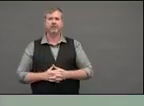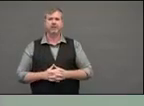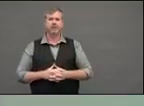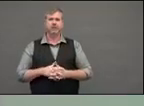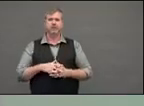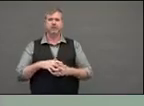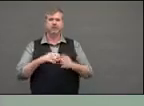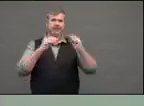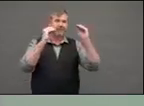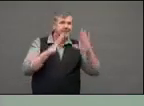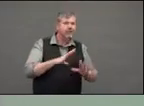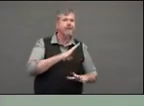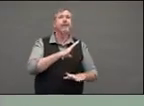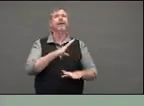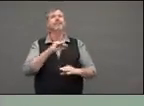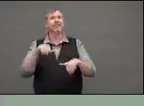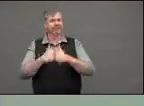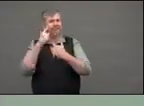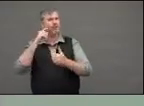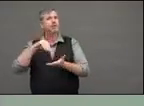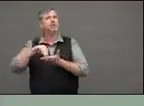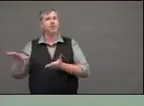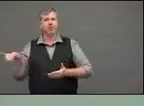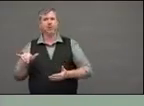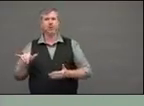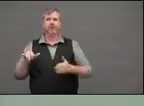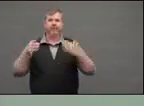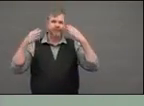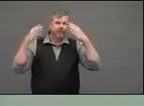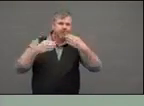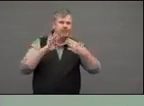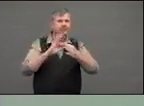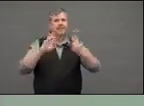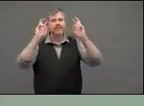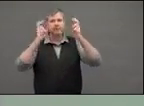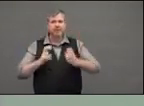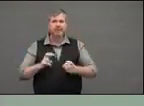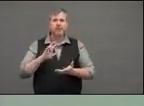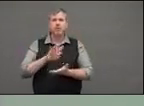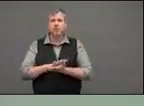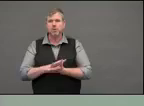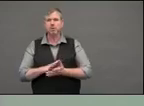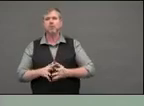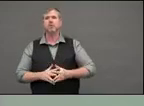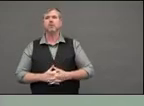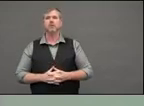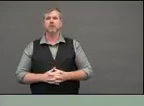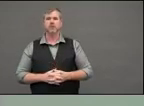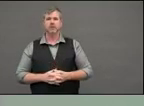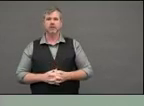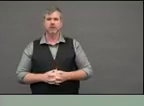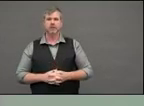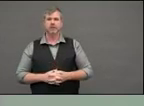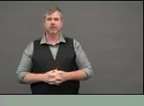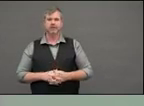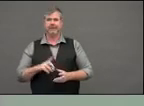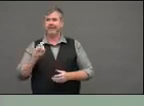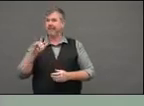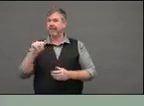in school focused on our subjects and how daniel says she's switching a major that's a whole other process that you